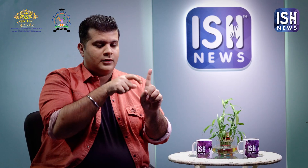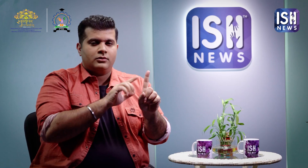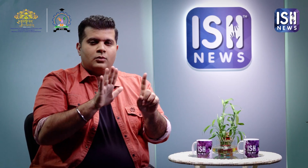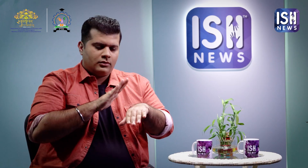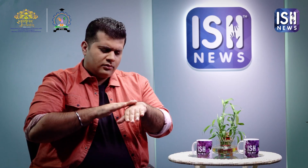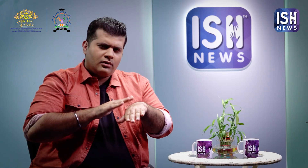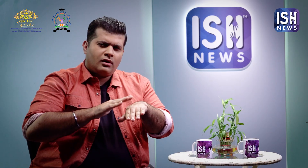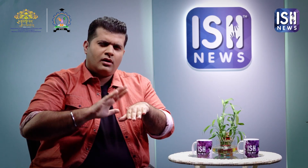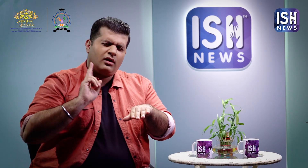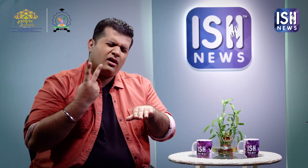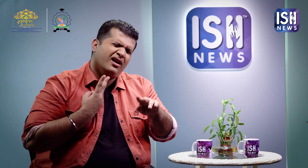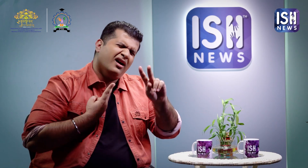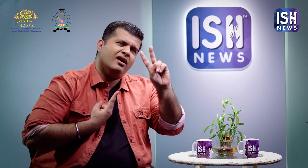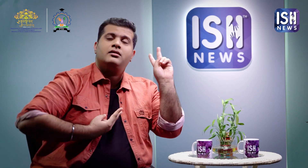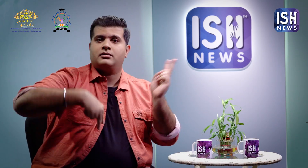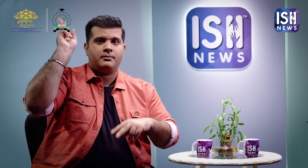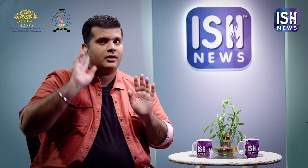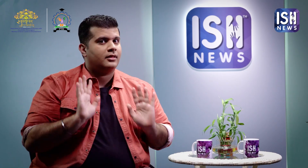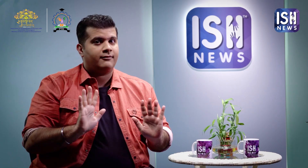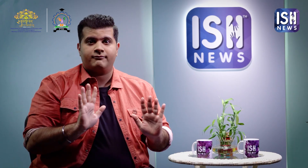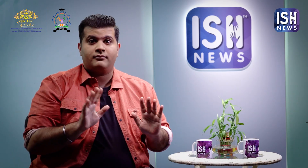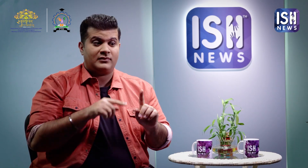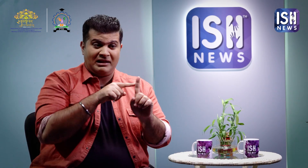He had gained several different experiences throughout his life.